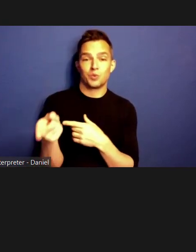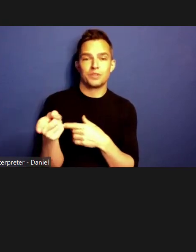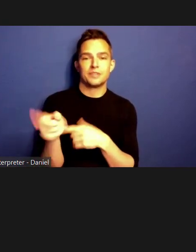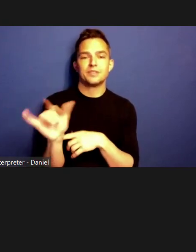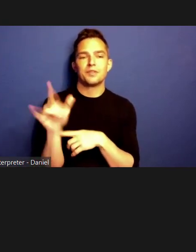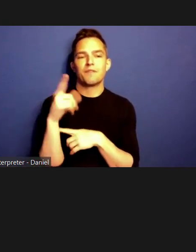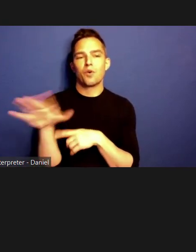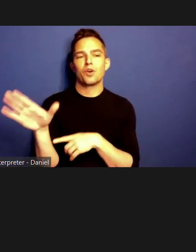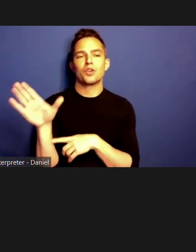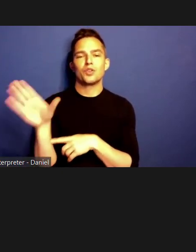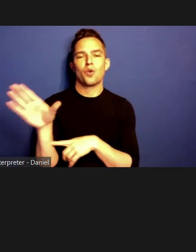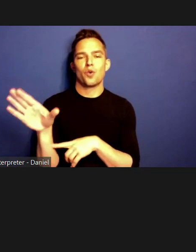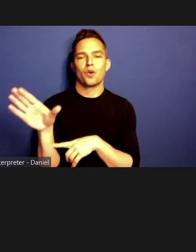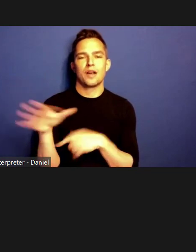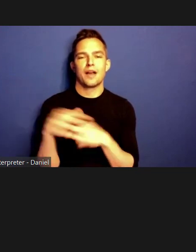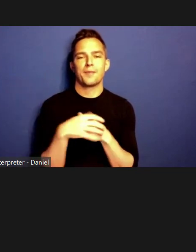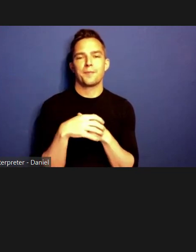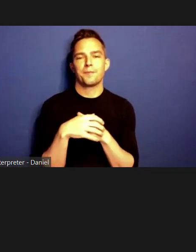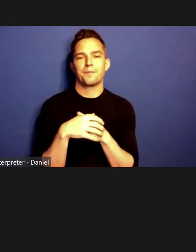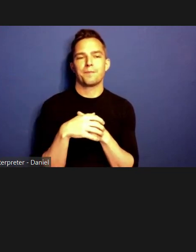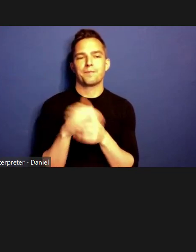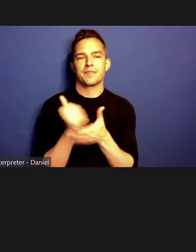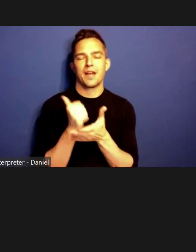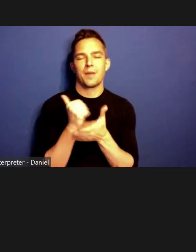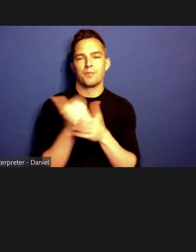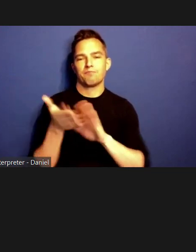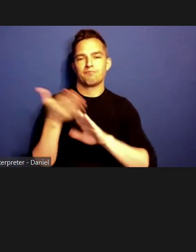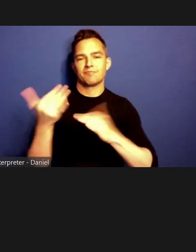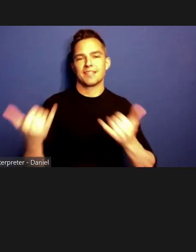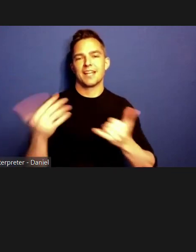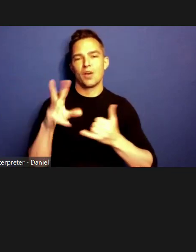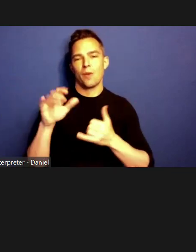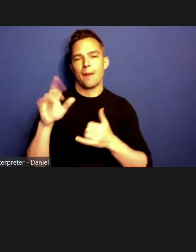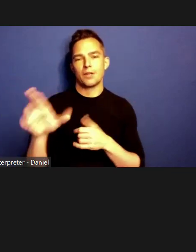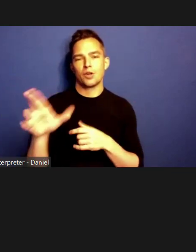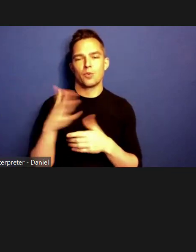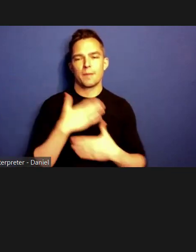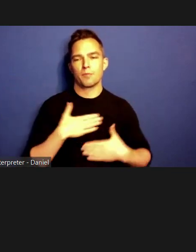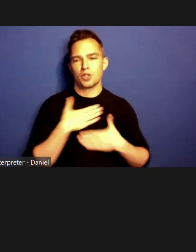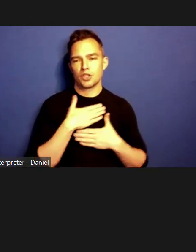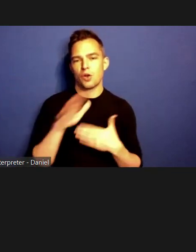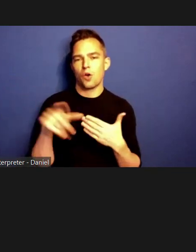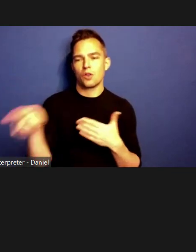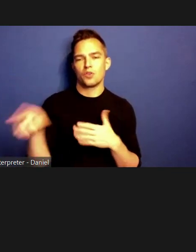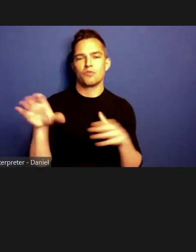We appreciate all that you have to share with us each time we do this.